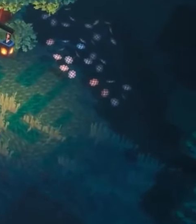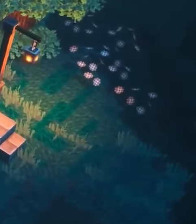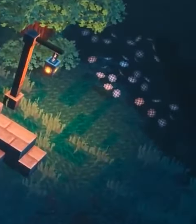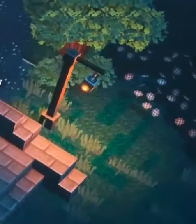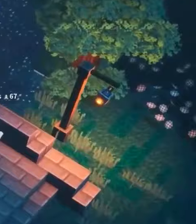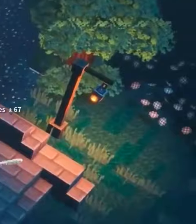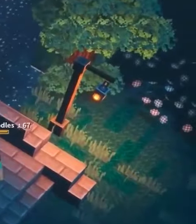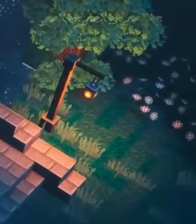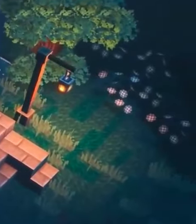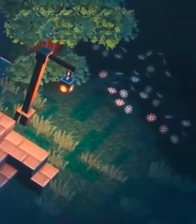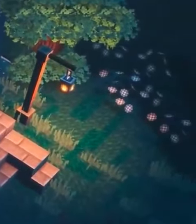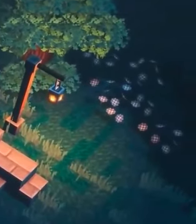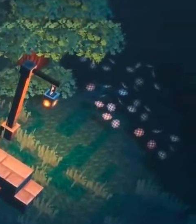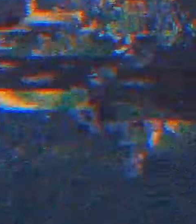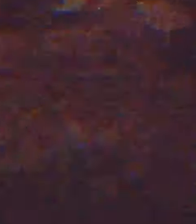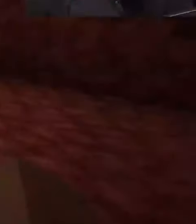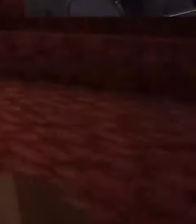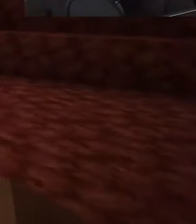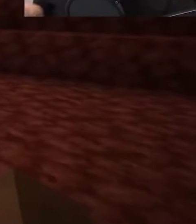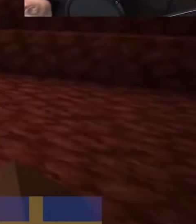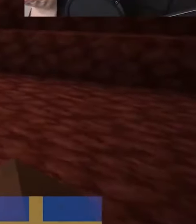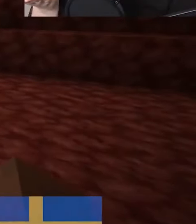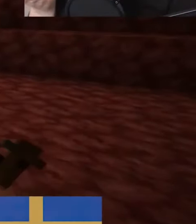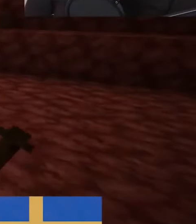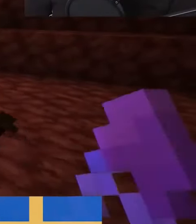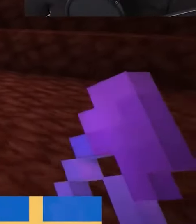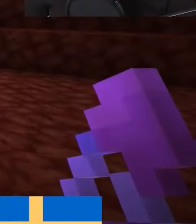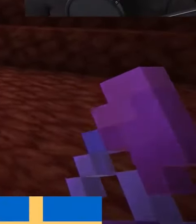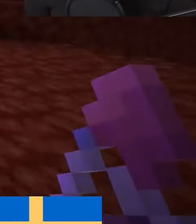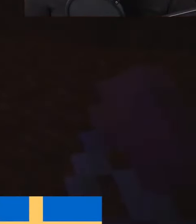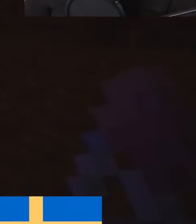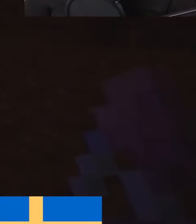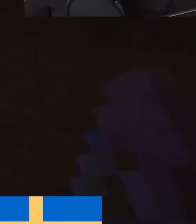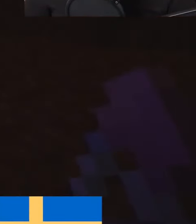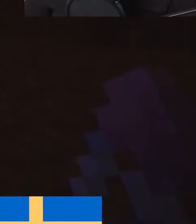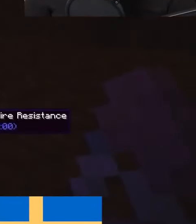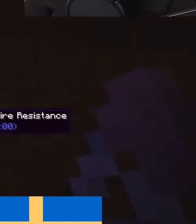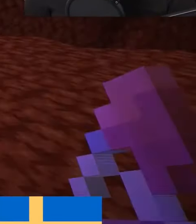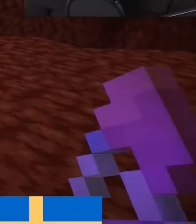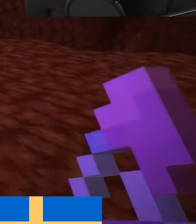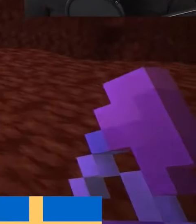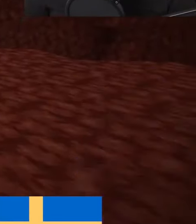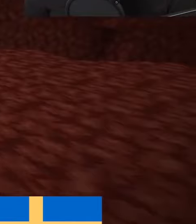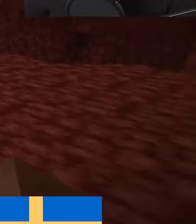SET ME UP.